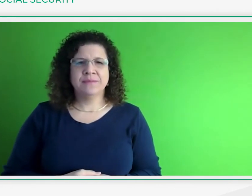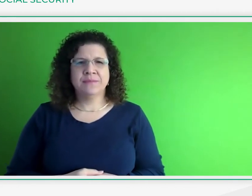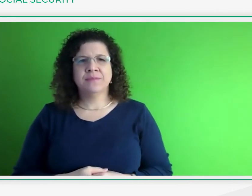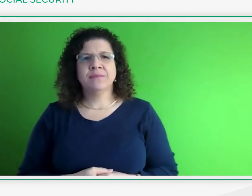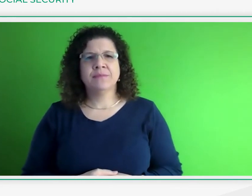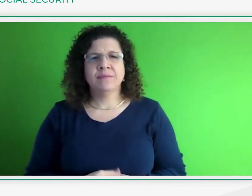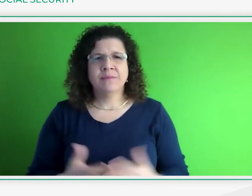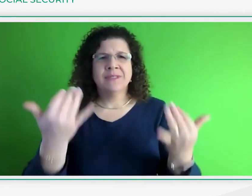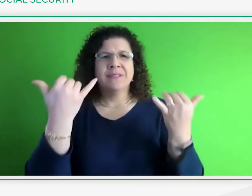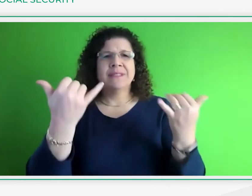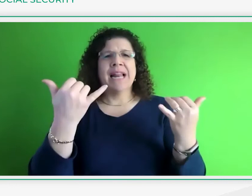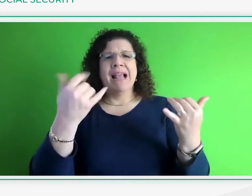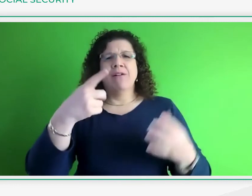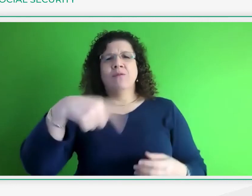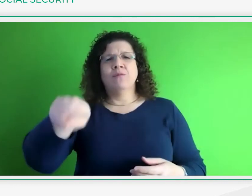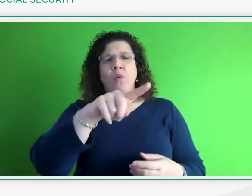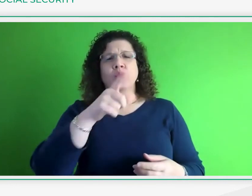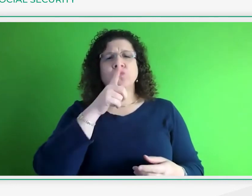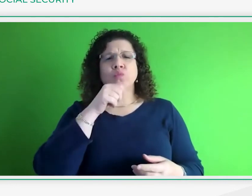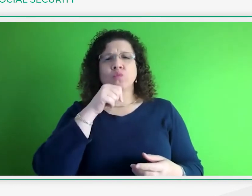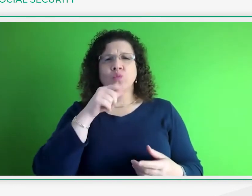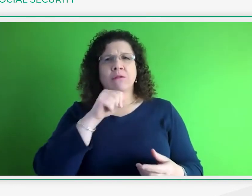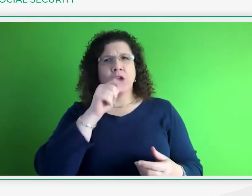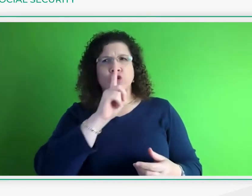The next slide here shows the age.